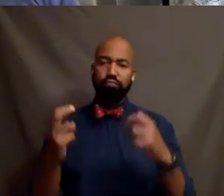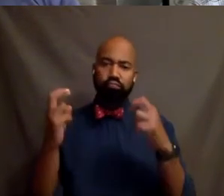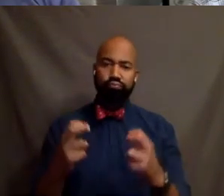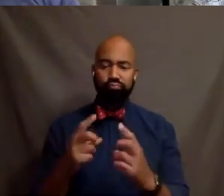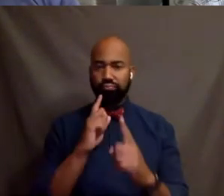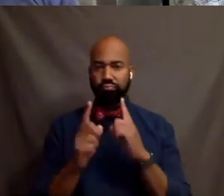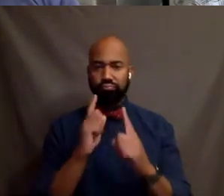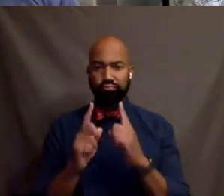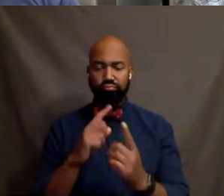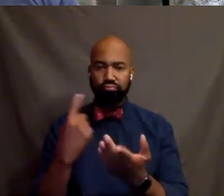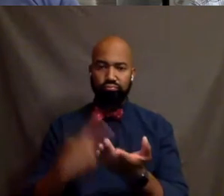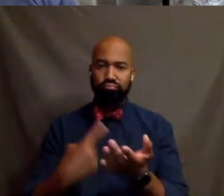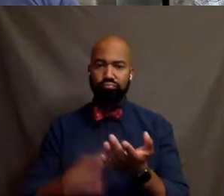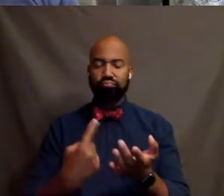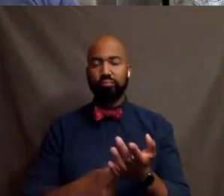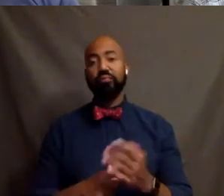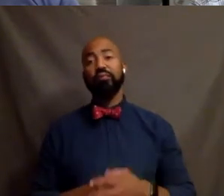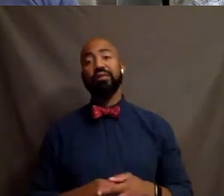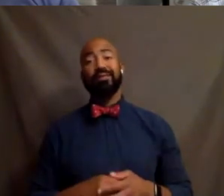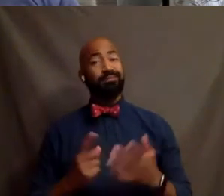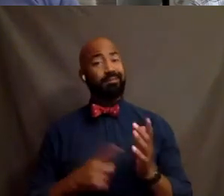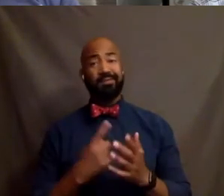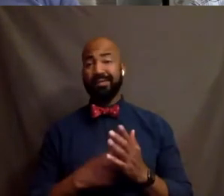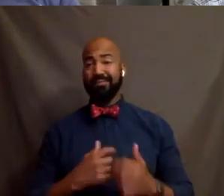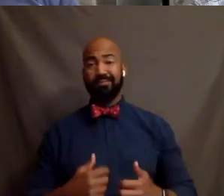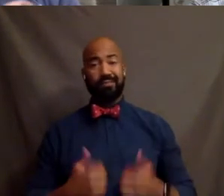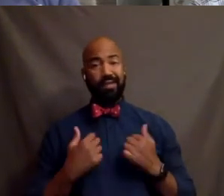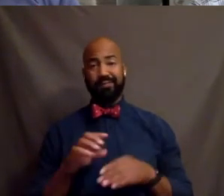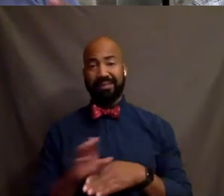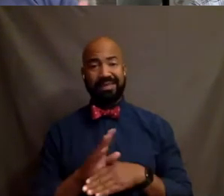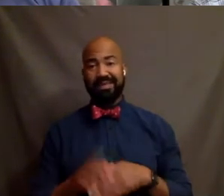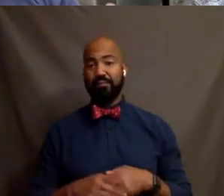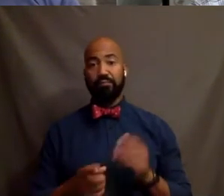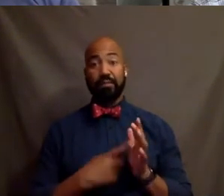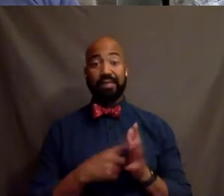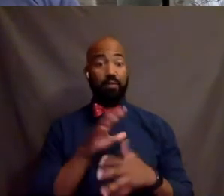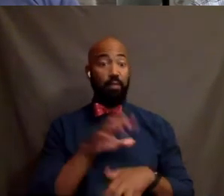and certainly the days can be very, very long. But to really have a conversation with someone,